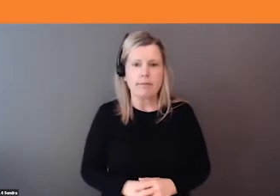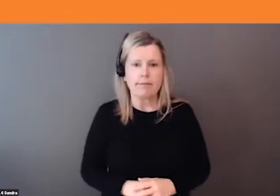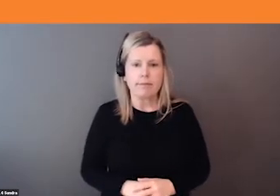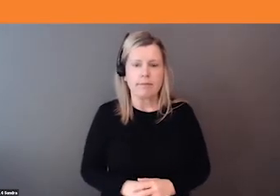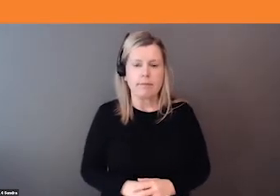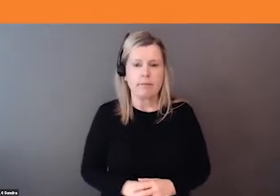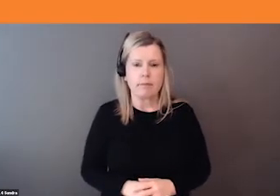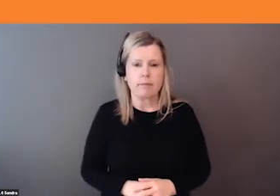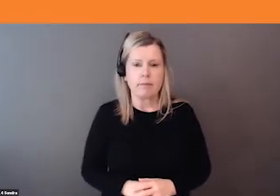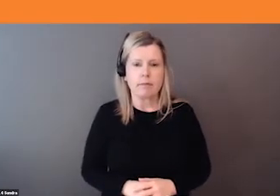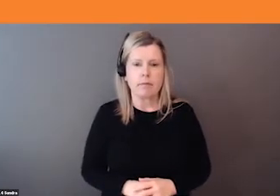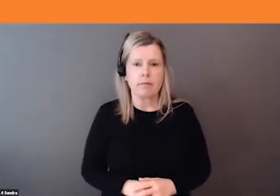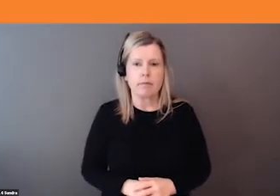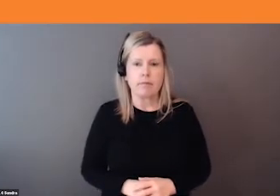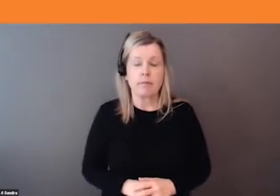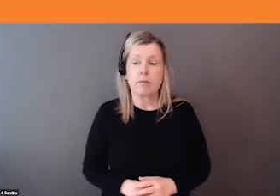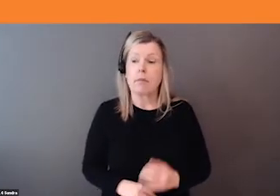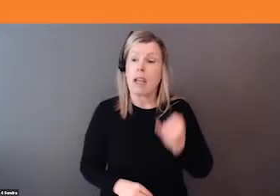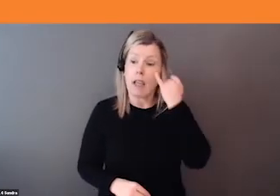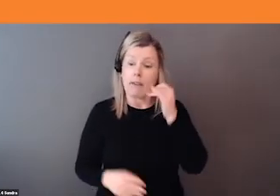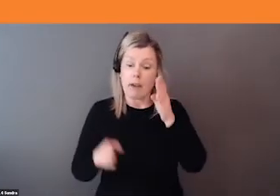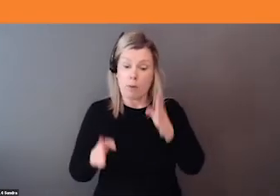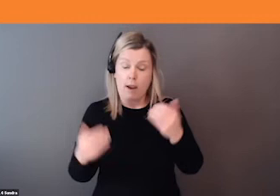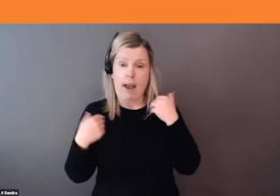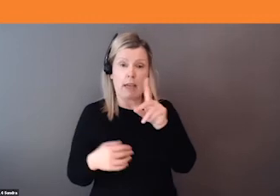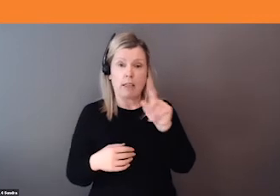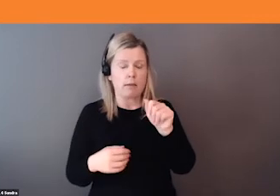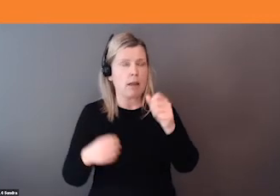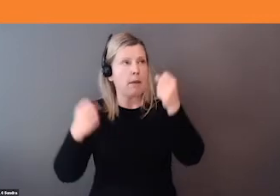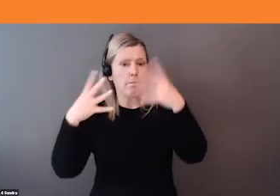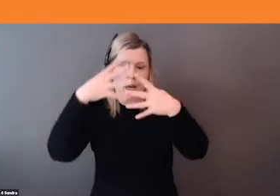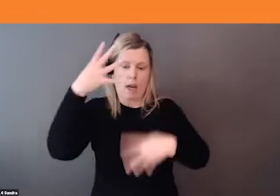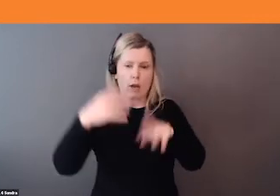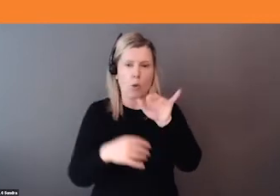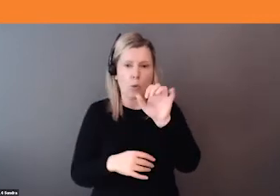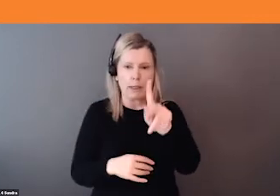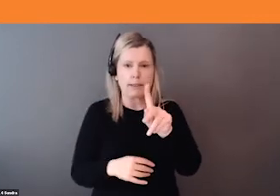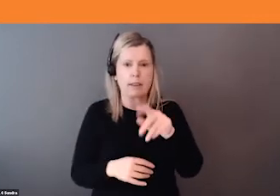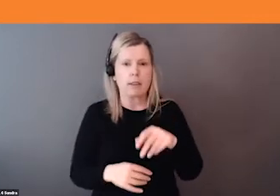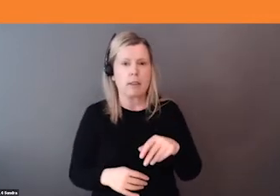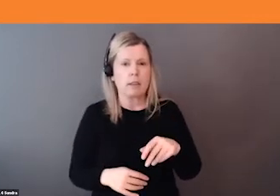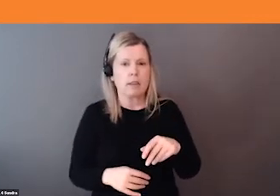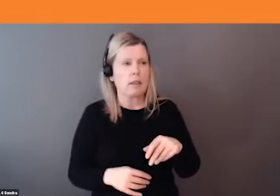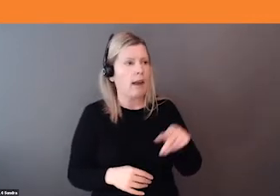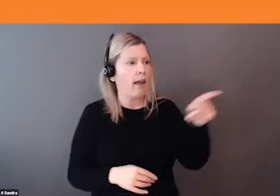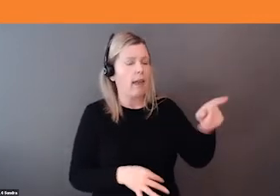And the risks to people with disabilities are many and daunting, whether it is treatment as the subject of data-driven decisions,